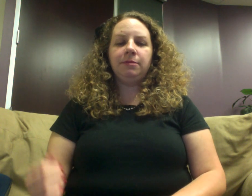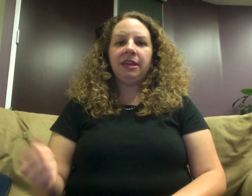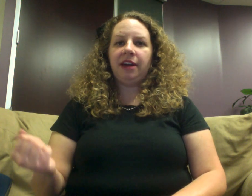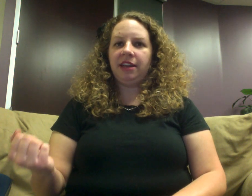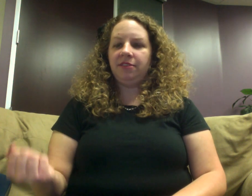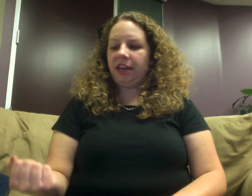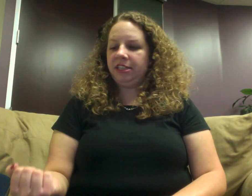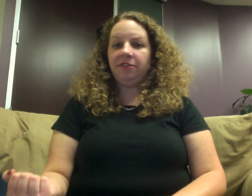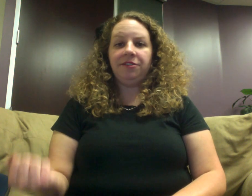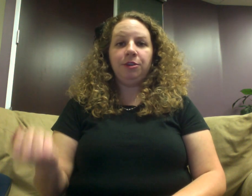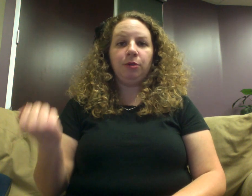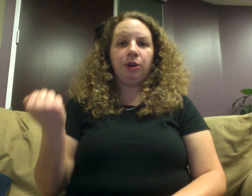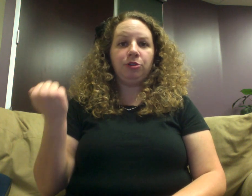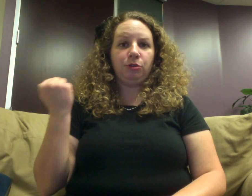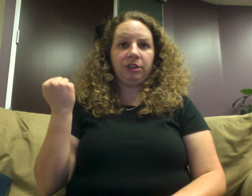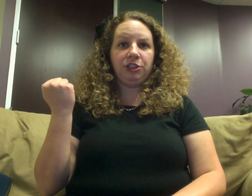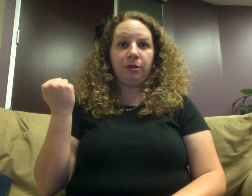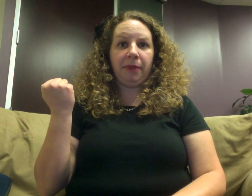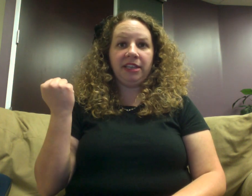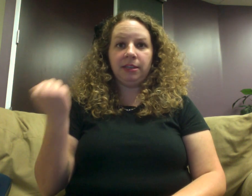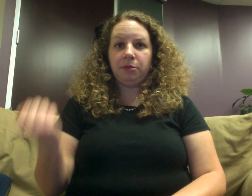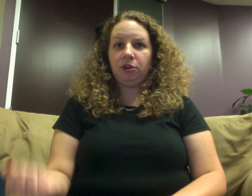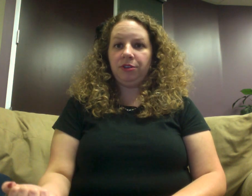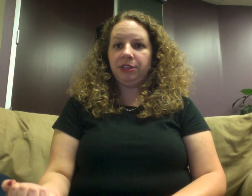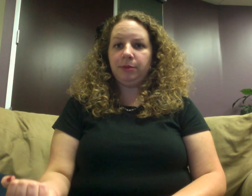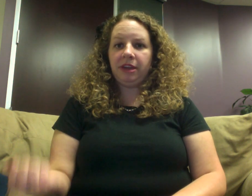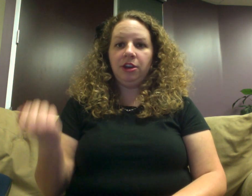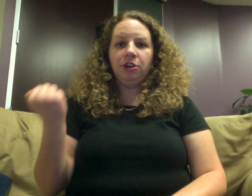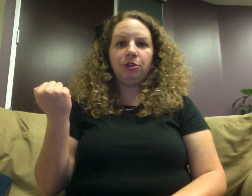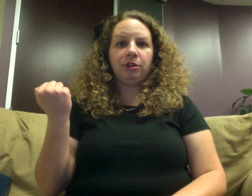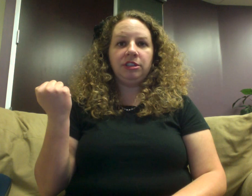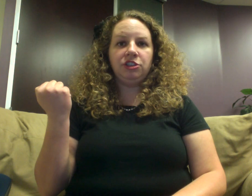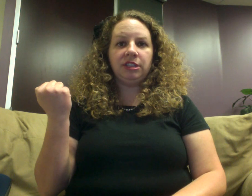be kind of the idea if you were going to do a bicep curl this way. You're going to just